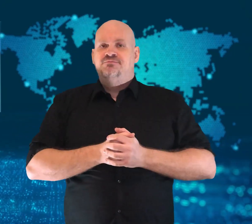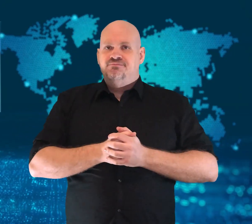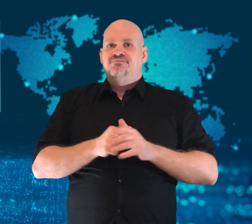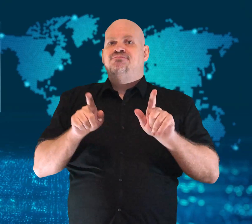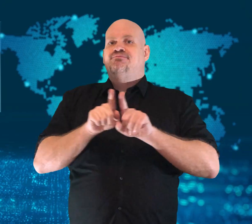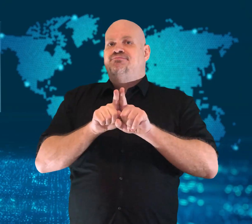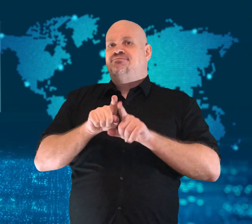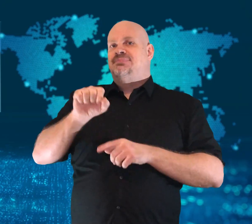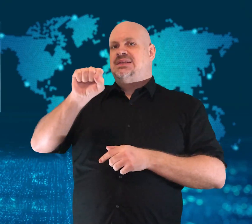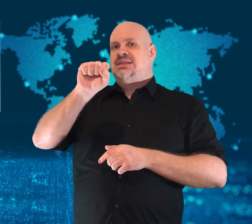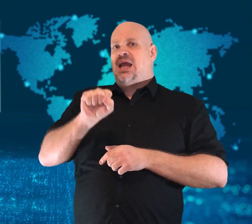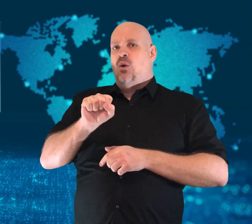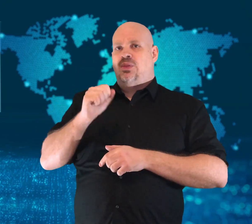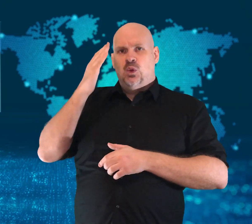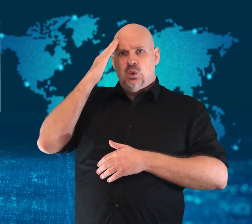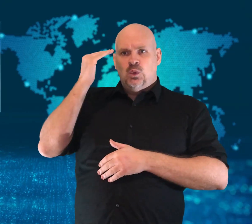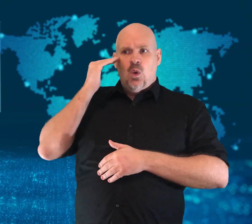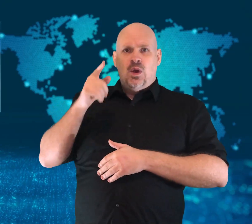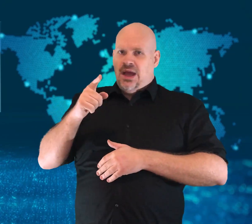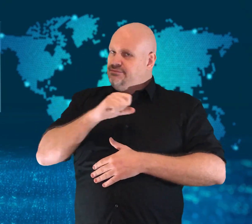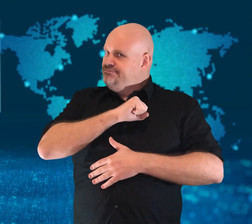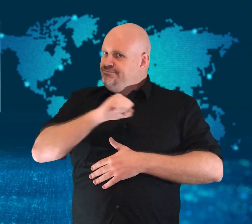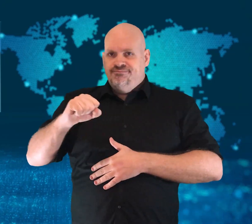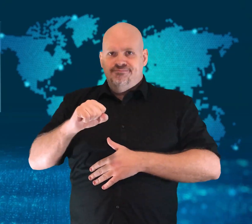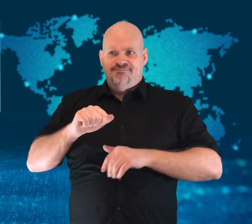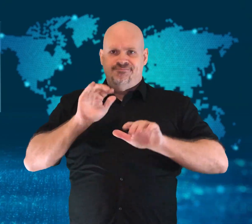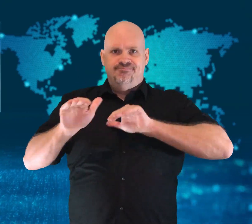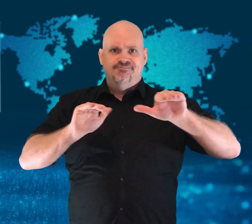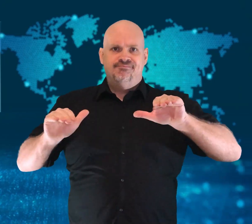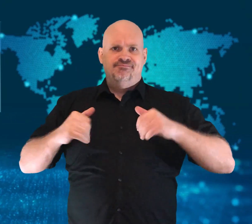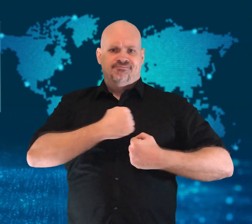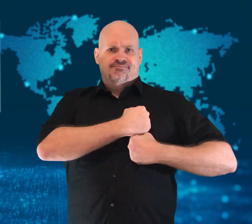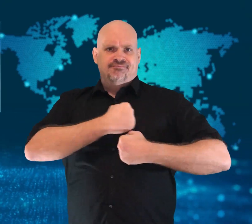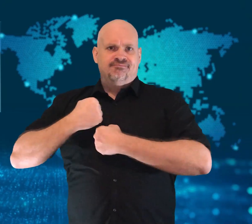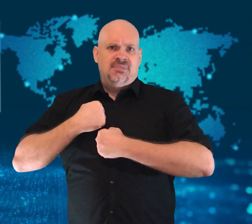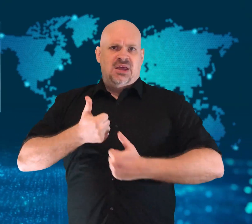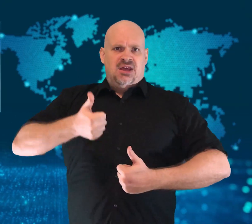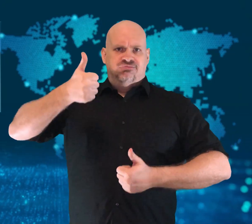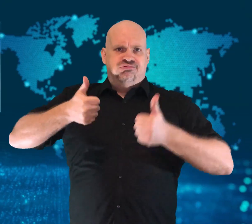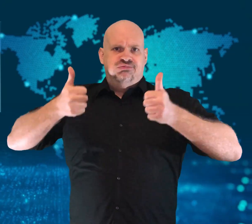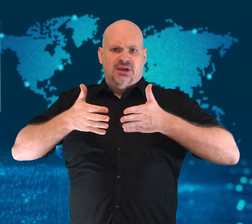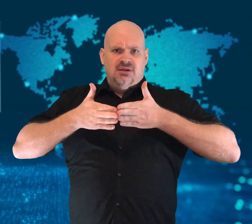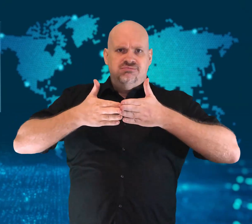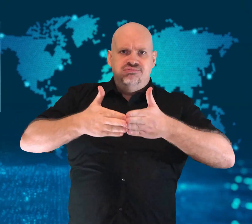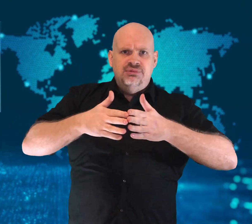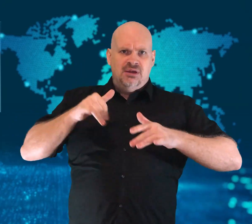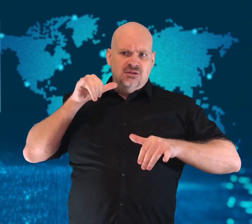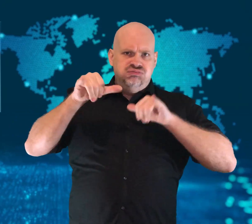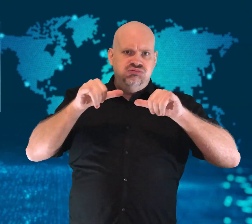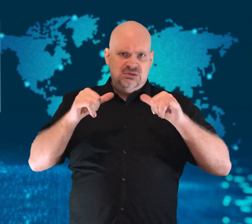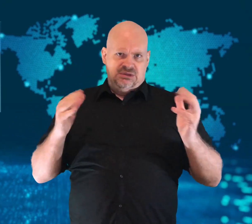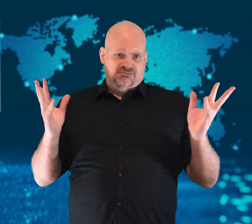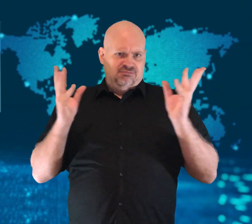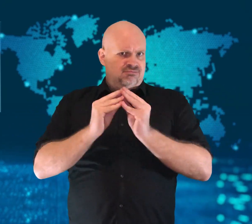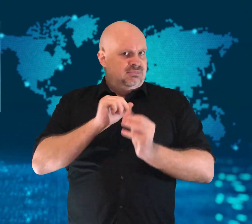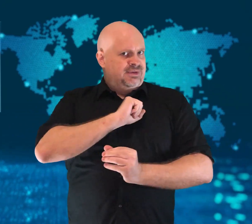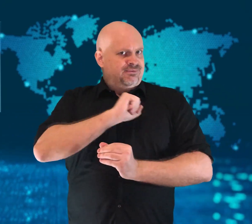outside its economic zone and South Korea’s national security